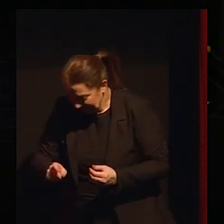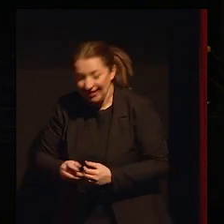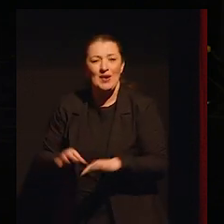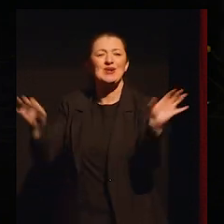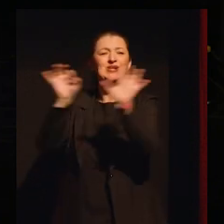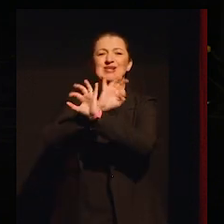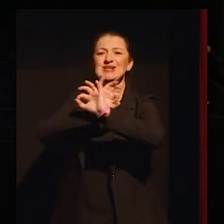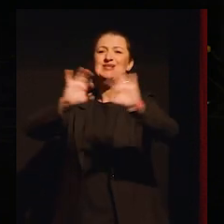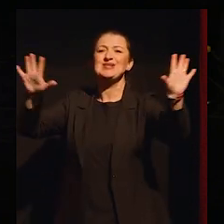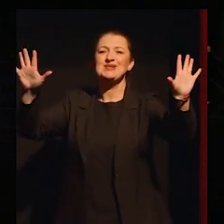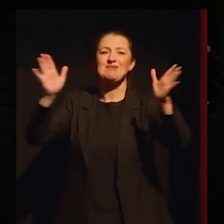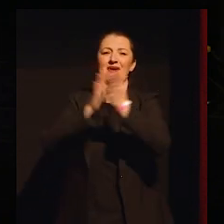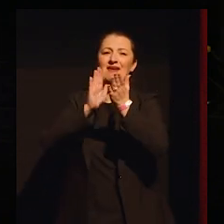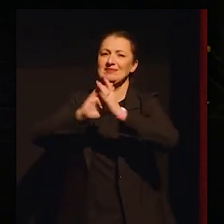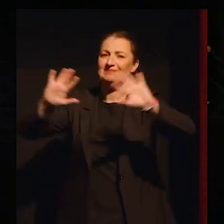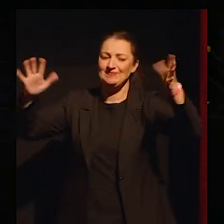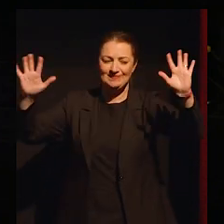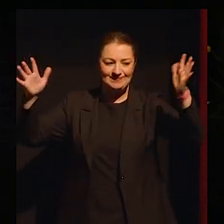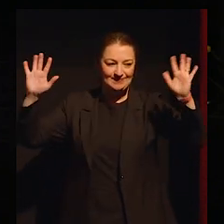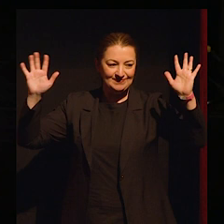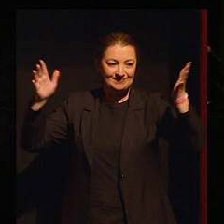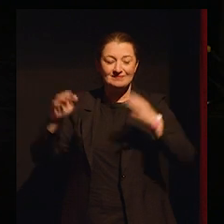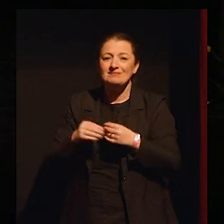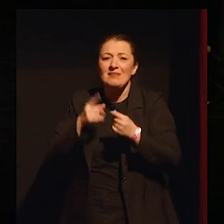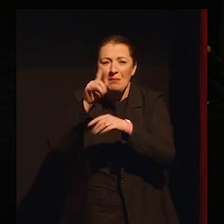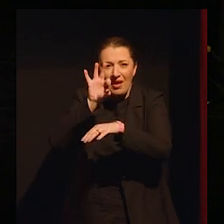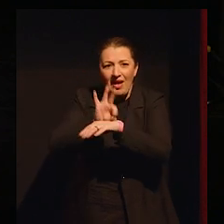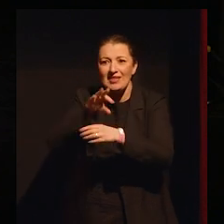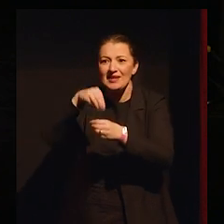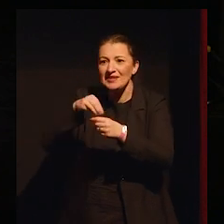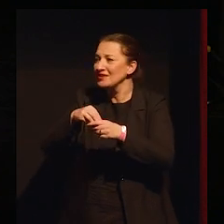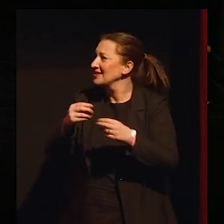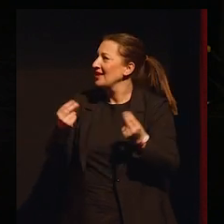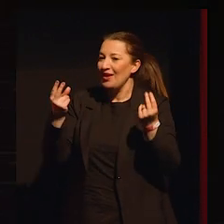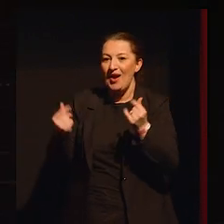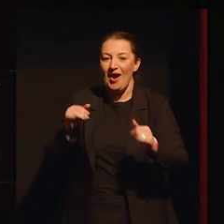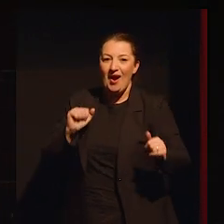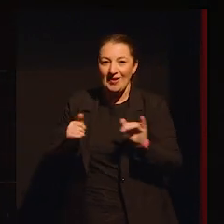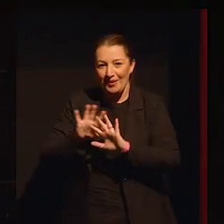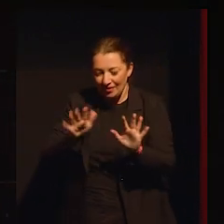Woohoo goes the applause! Suddenly, while I was playing games backstage, they said it’s my turn.